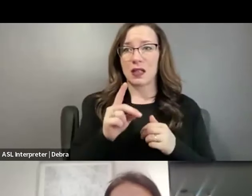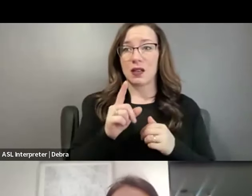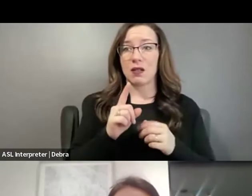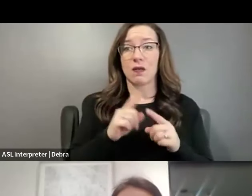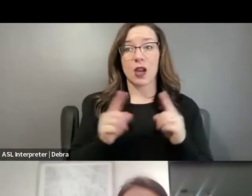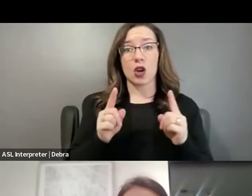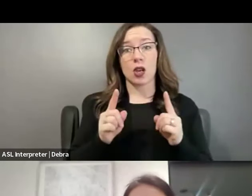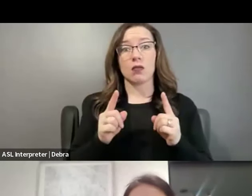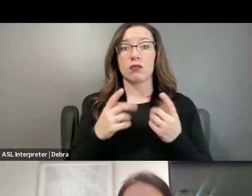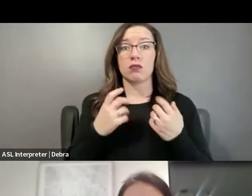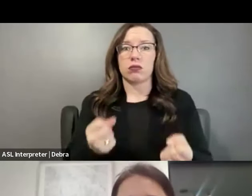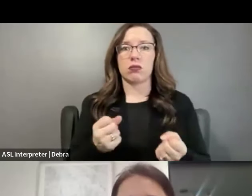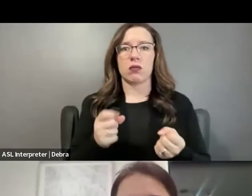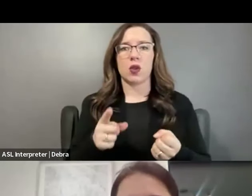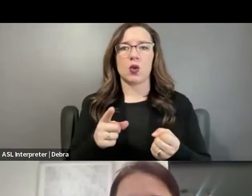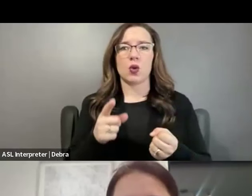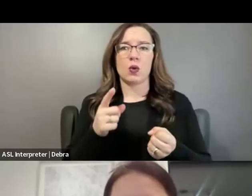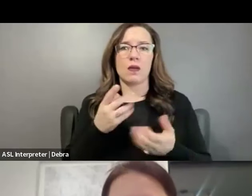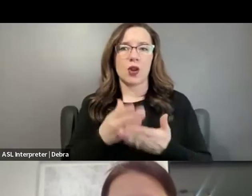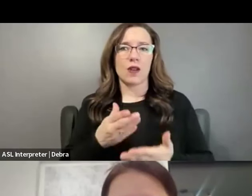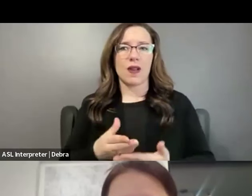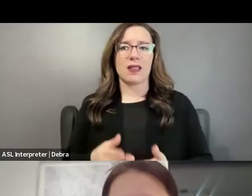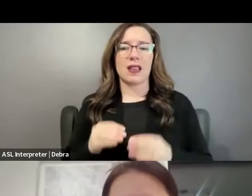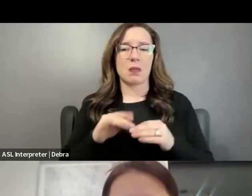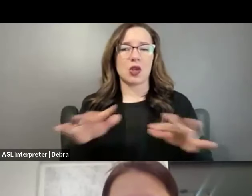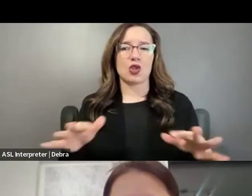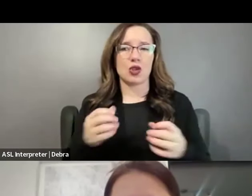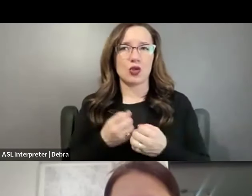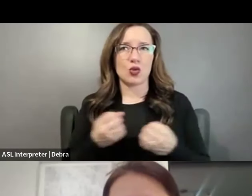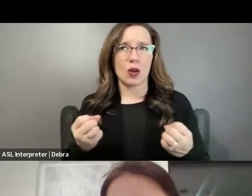are you leveraging that in your accounting methods?